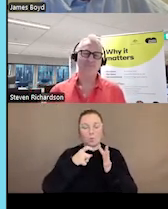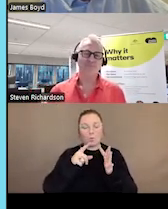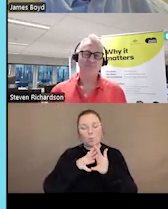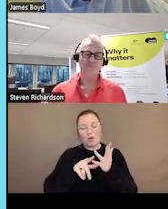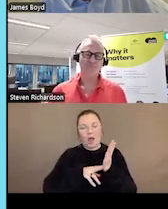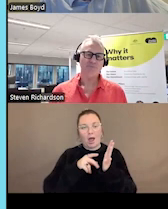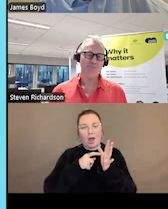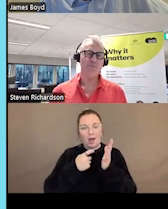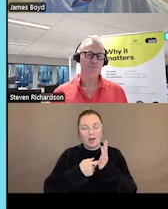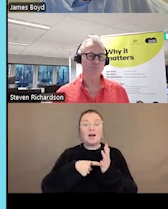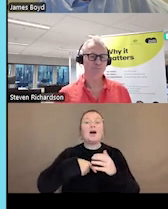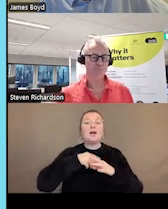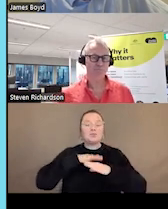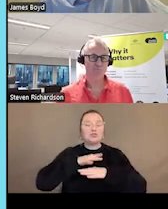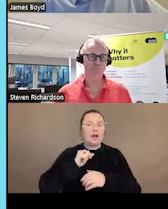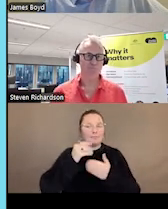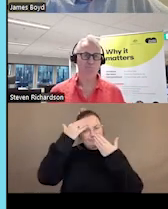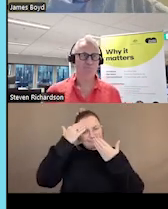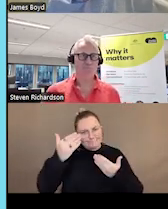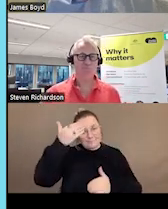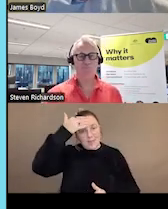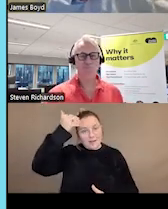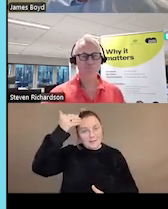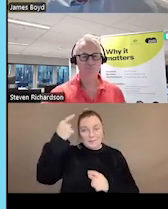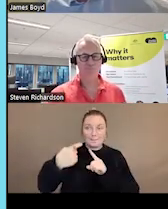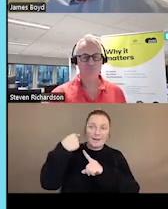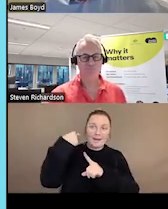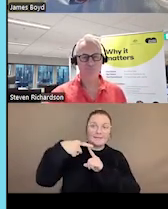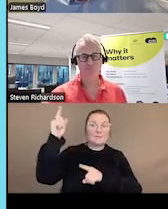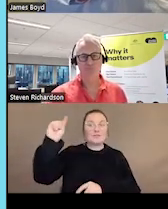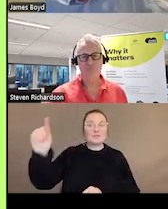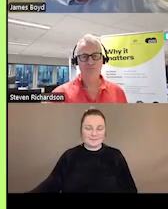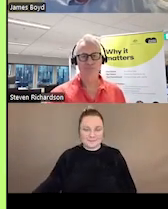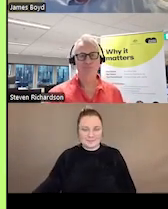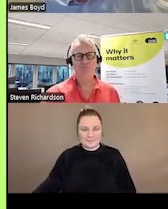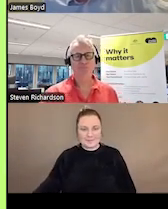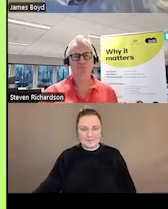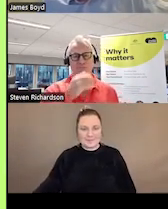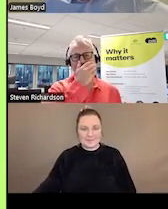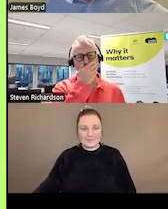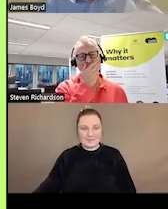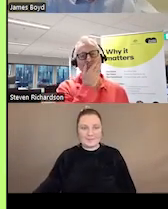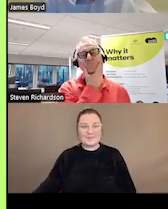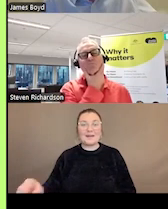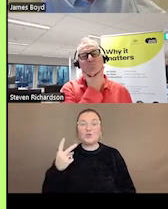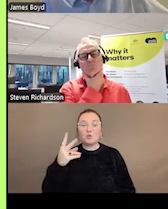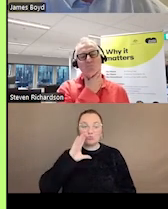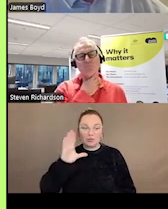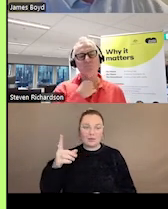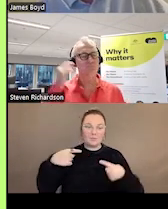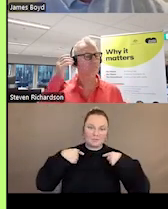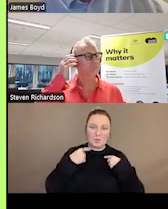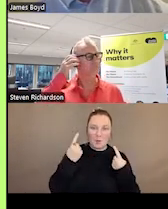my respects to elders past and present. There are two presenters, I am obviously one, James.